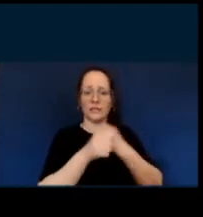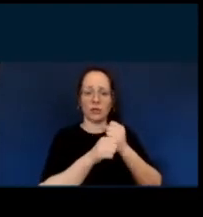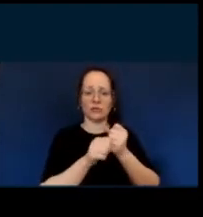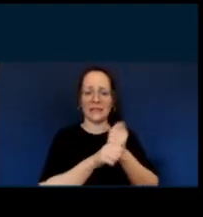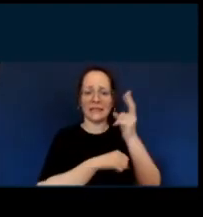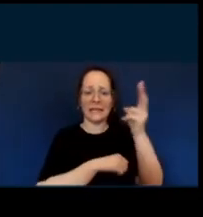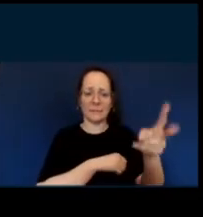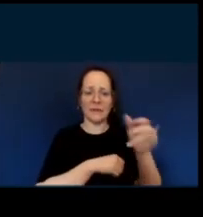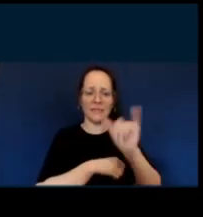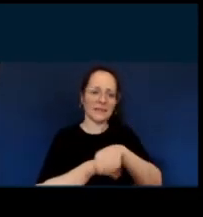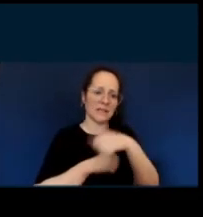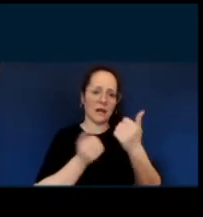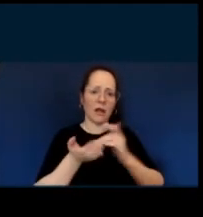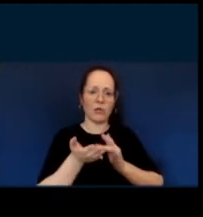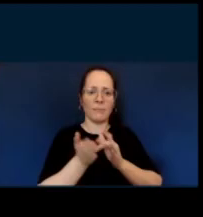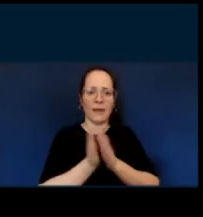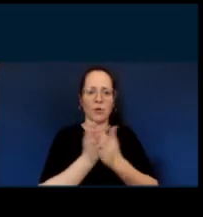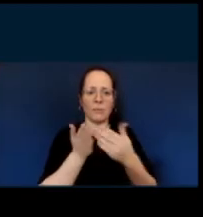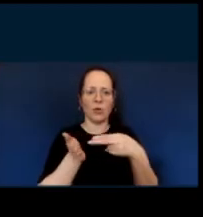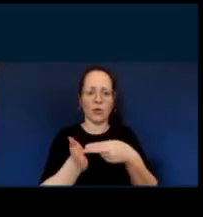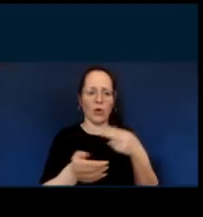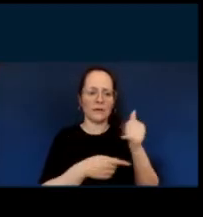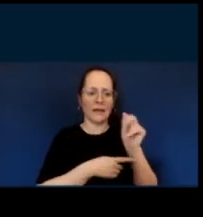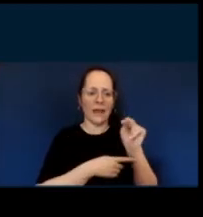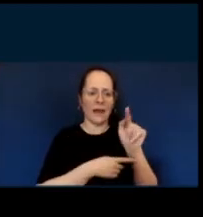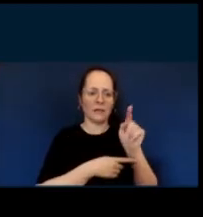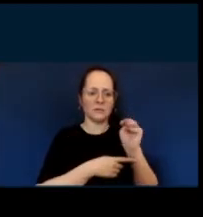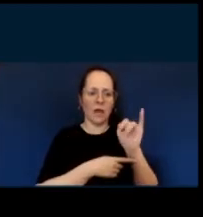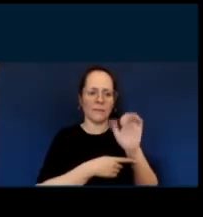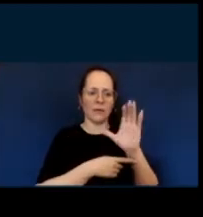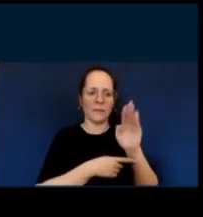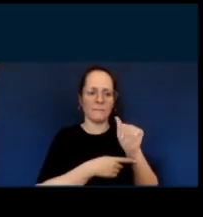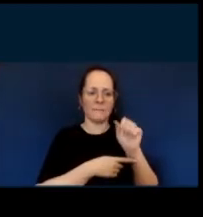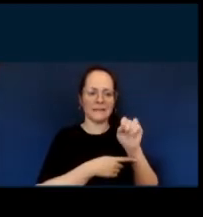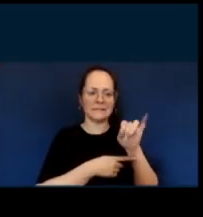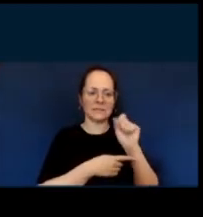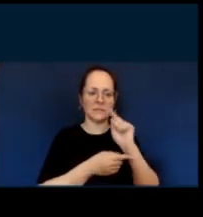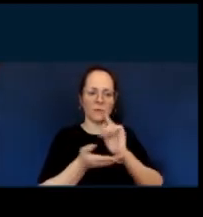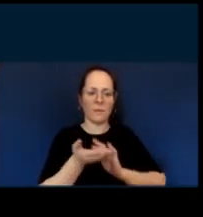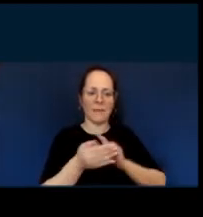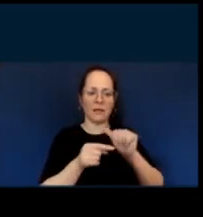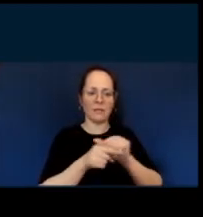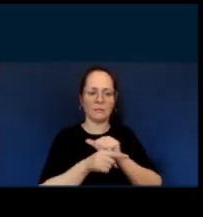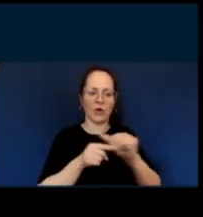ENTITLED ANATOMICAL BASIS OF MEDICAL PRACTICE FROM FREDERICK BECKER.